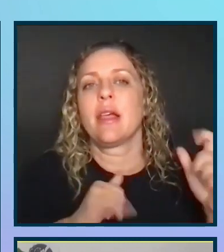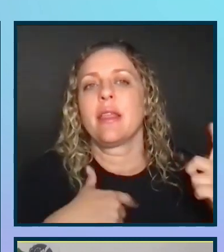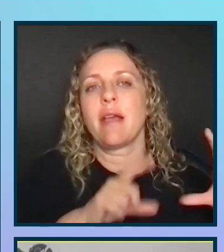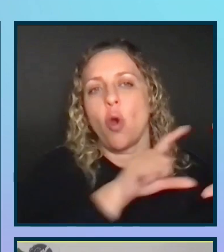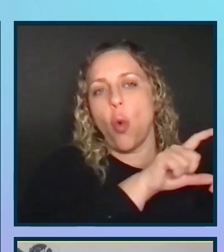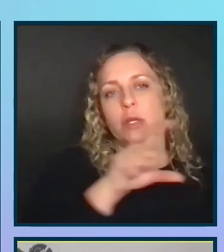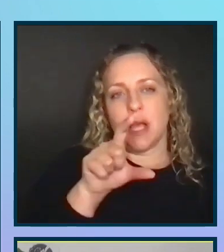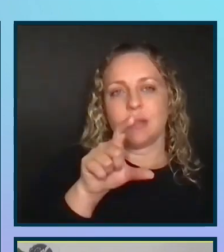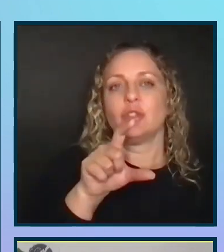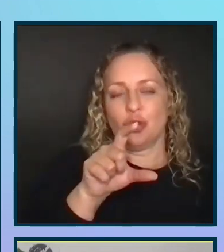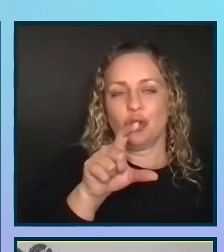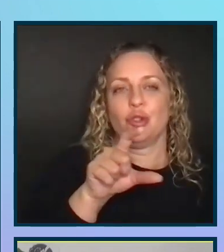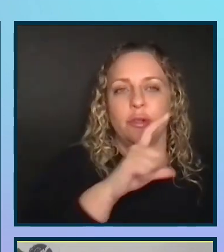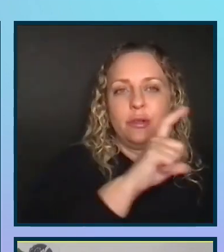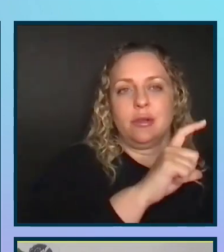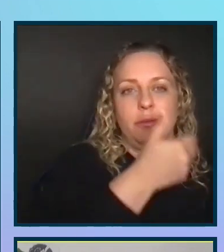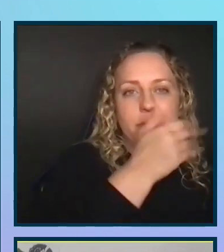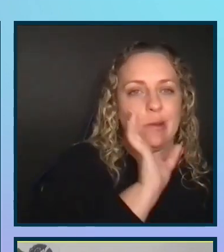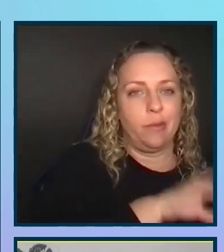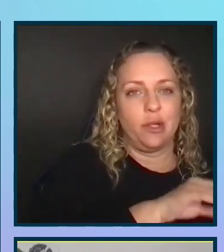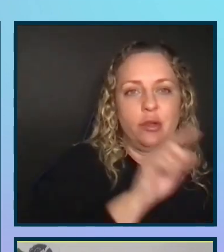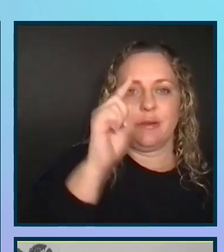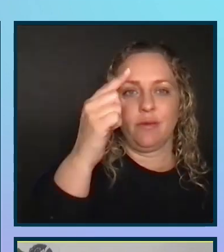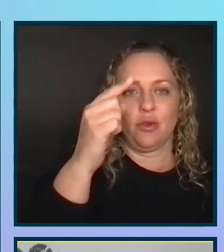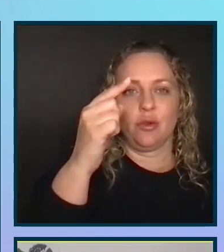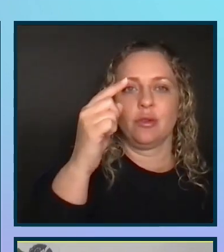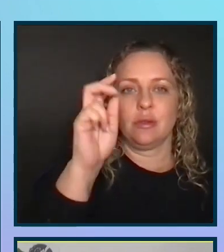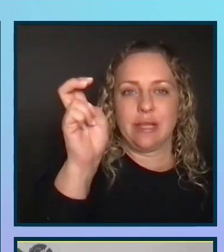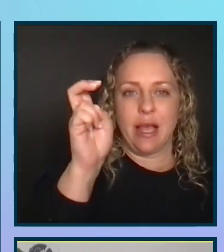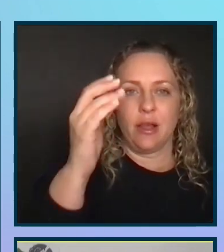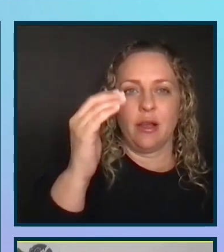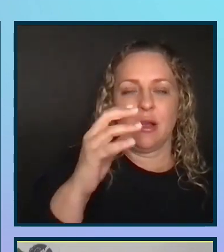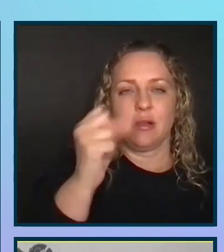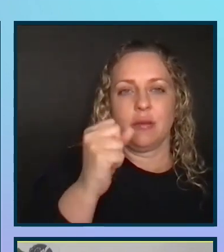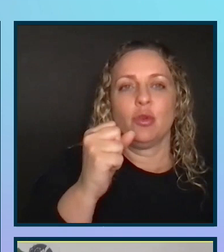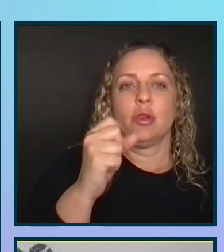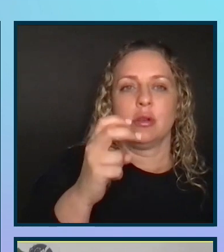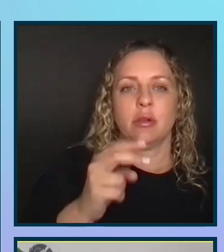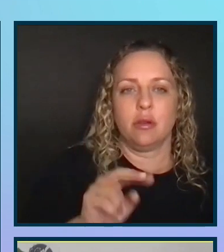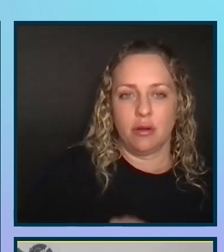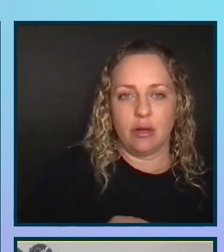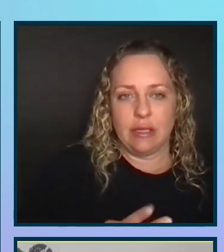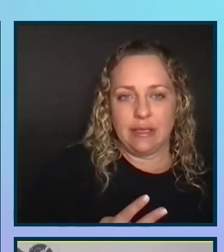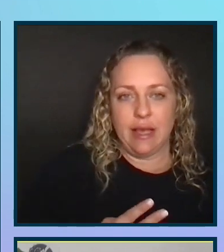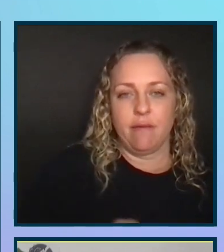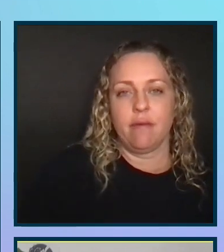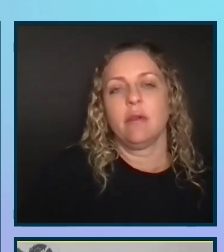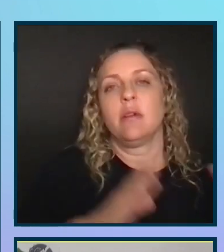The image is on the left, and then I have category first, title, summary, and a save button on the right. On mobile, I have a smaller version,